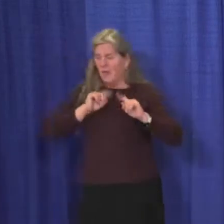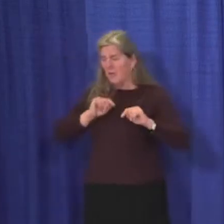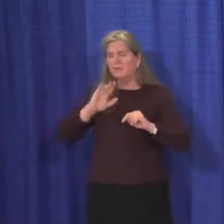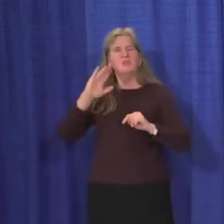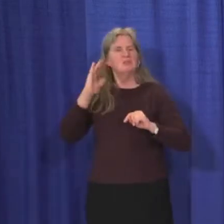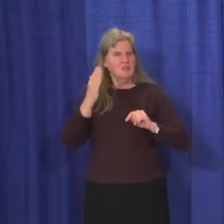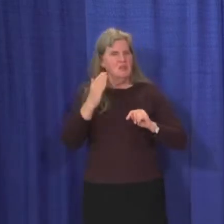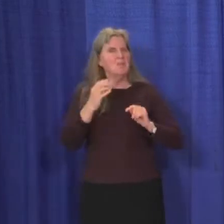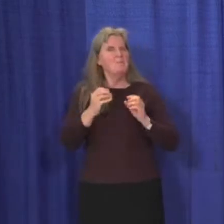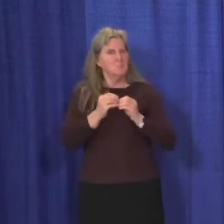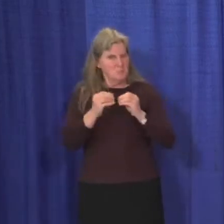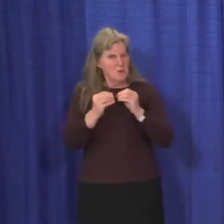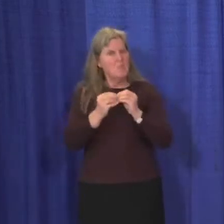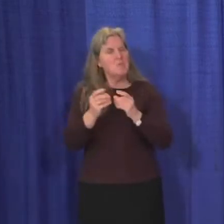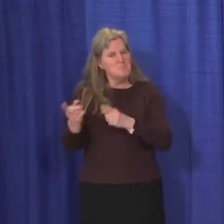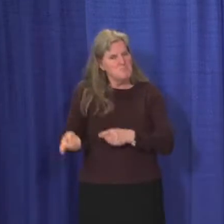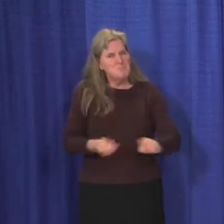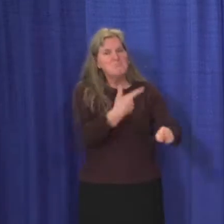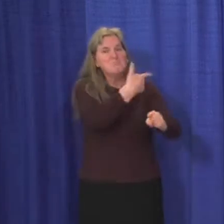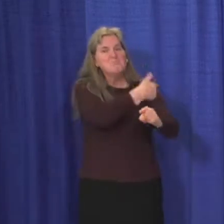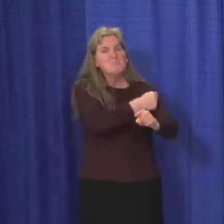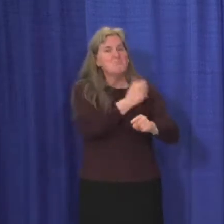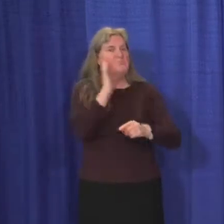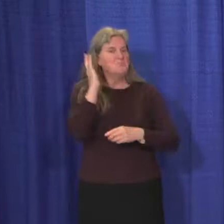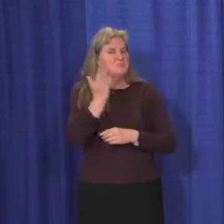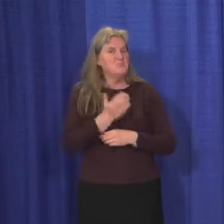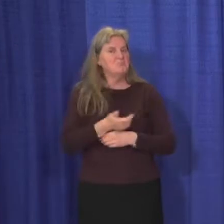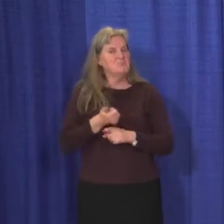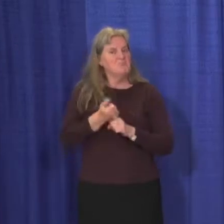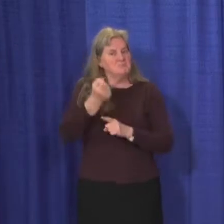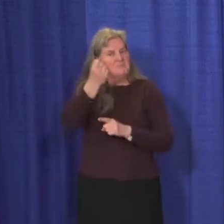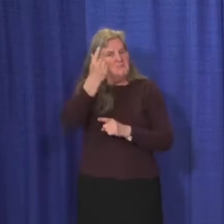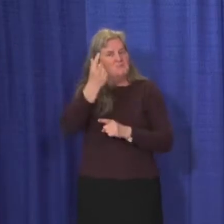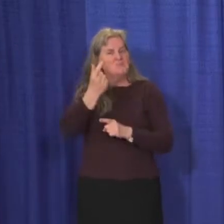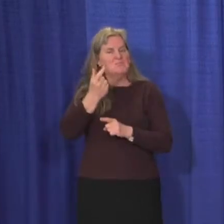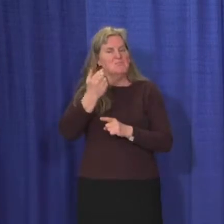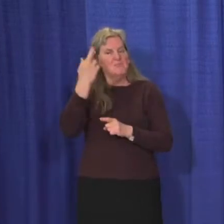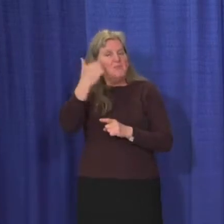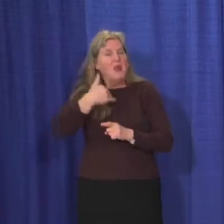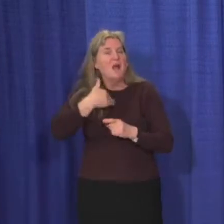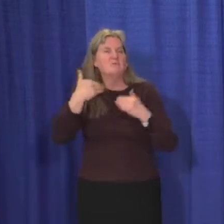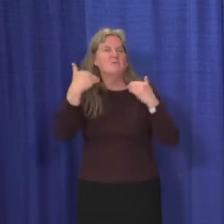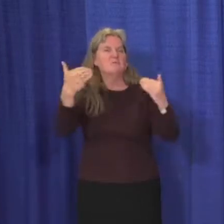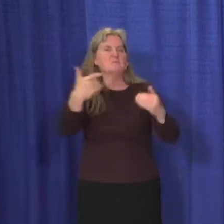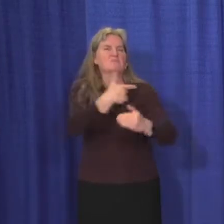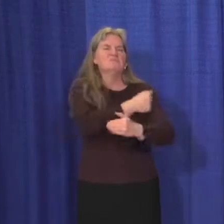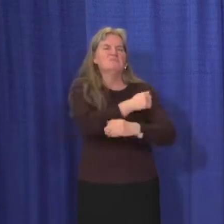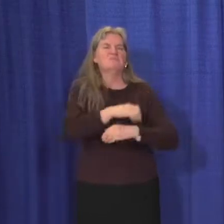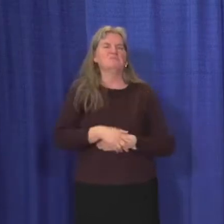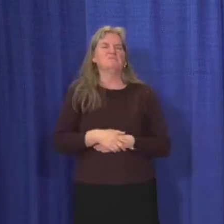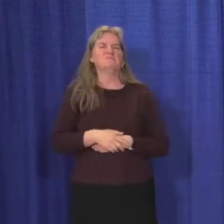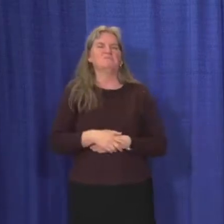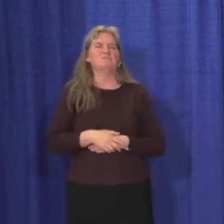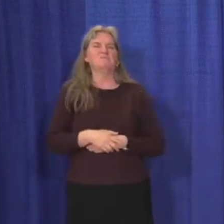get their questions answered and see their own reasons.